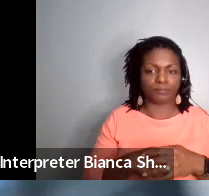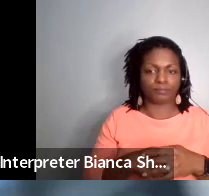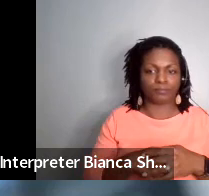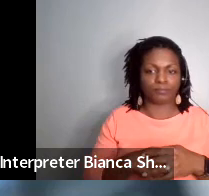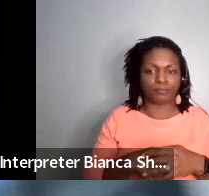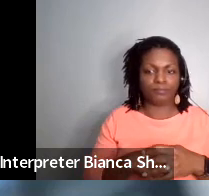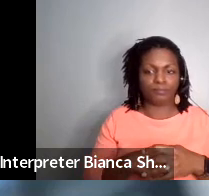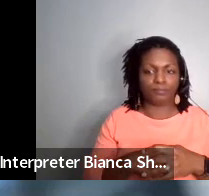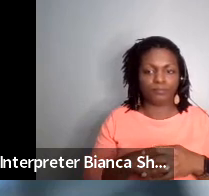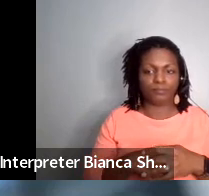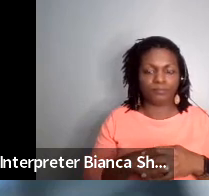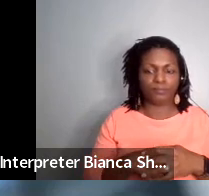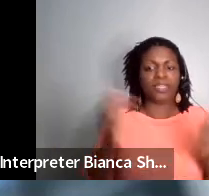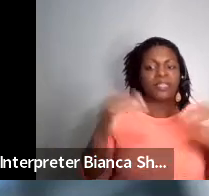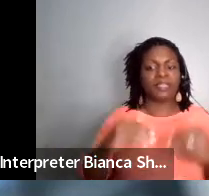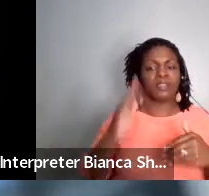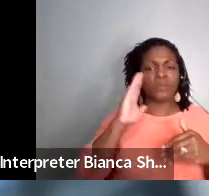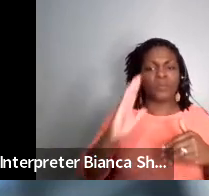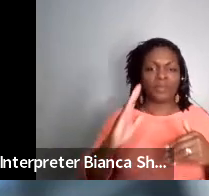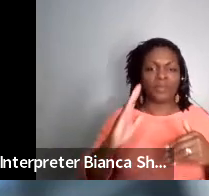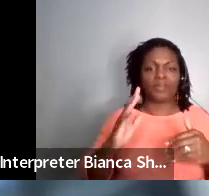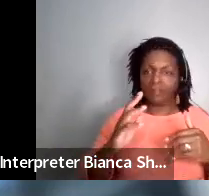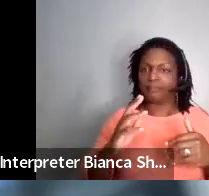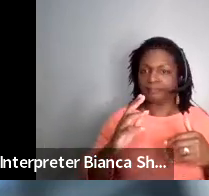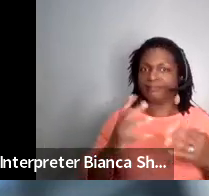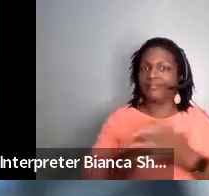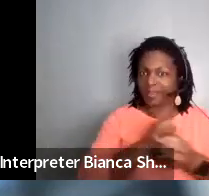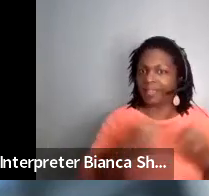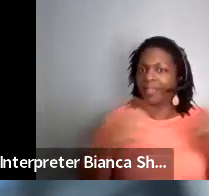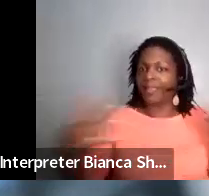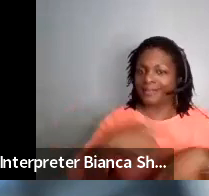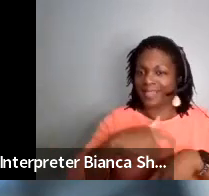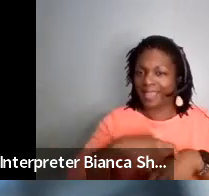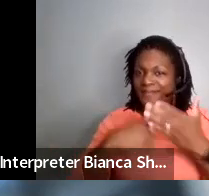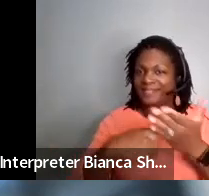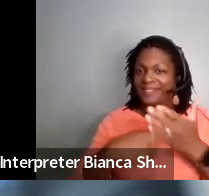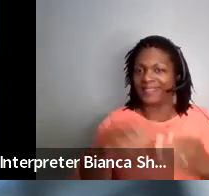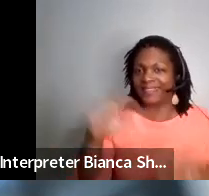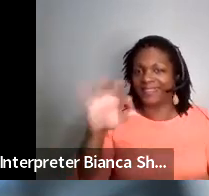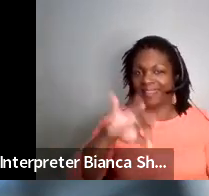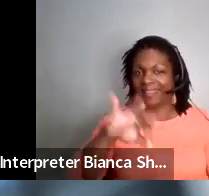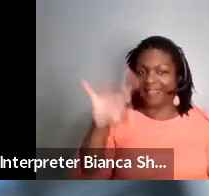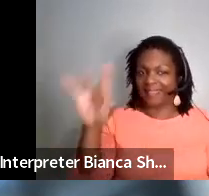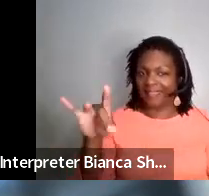So, Max, I'm gonna spend a good bit of time with us, talking about 9, 8, 8, and .